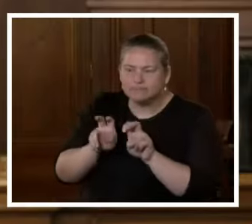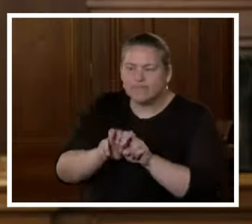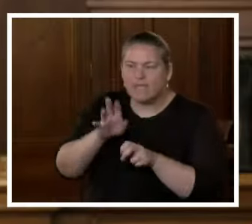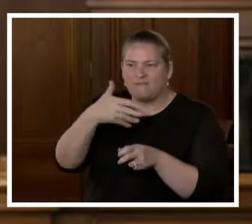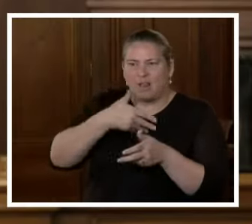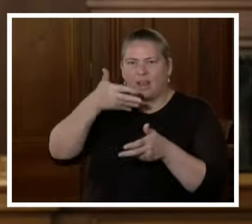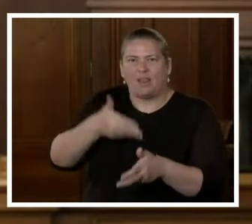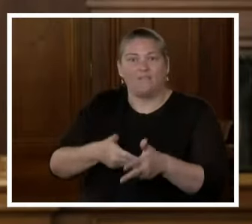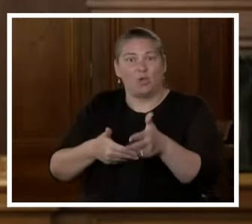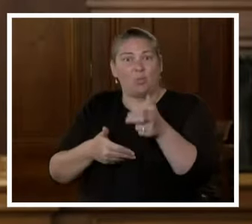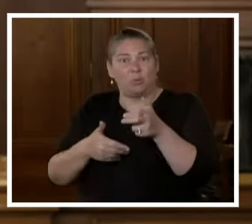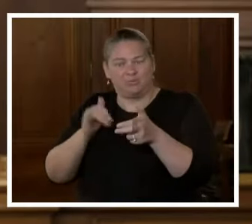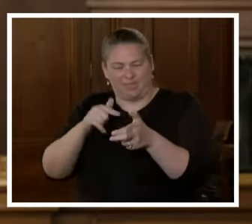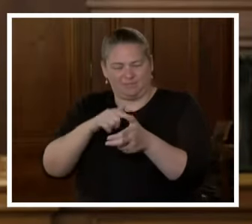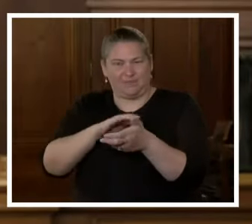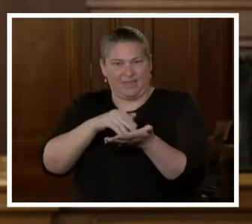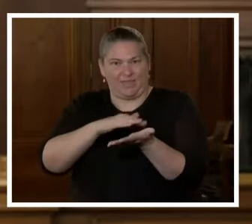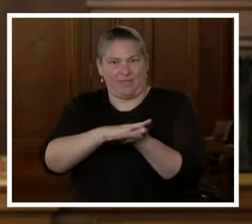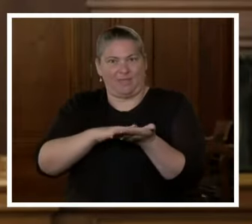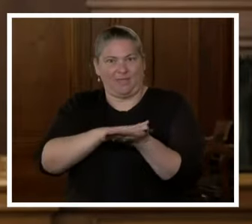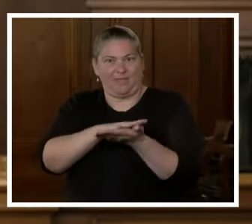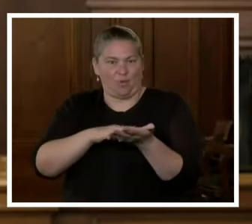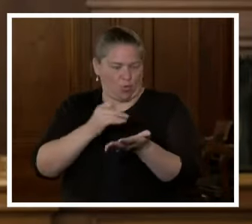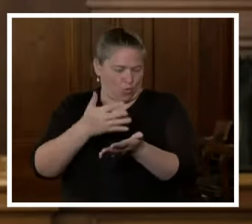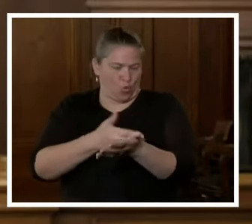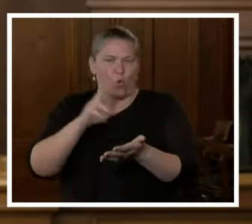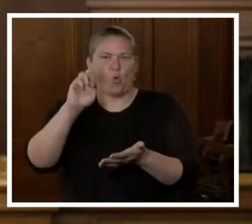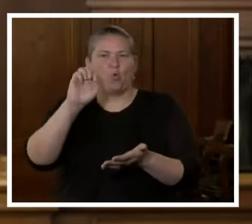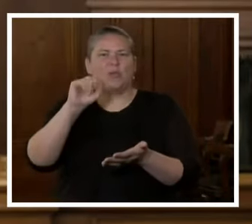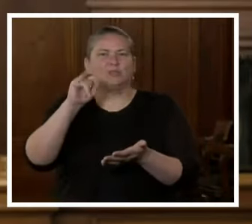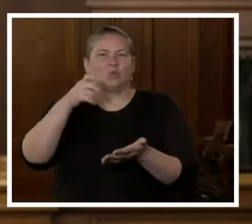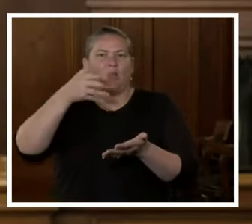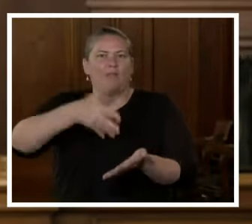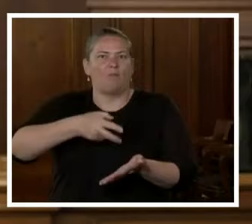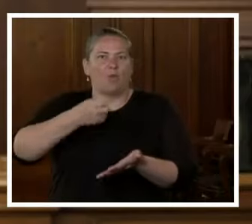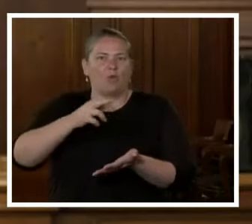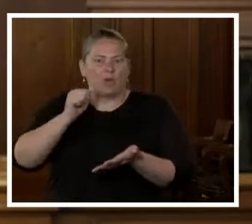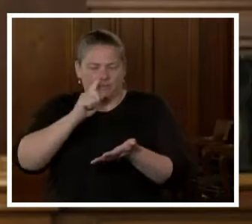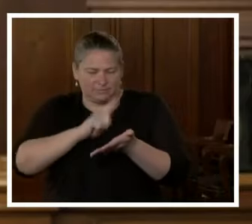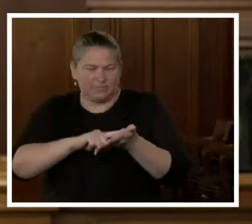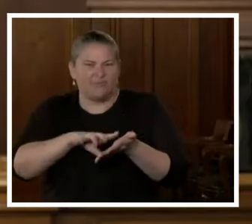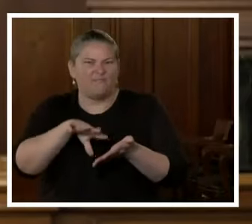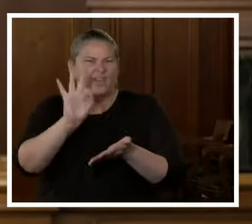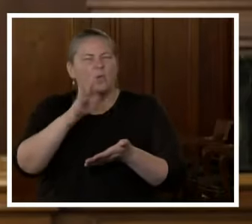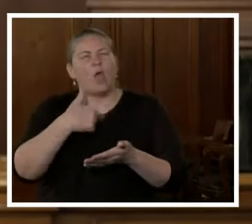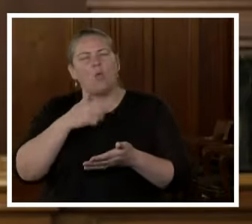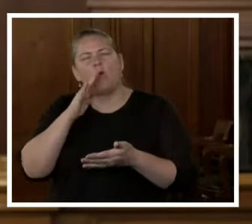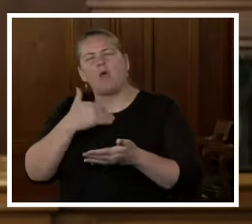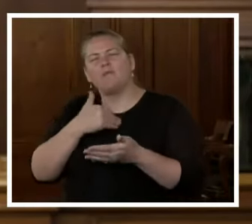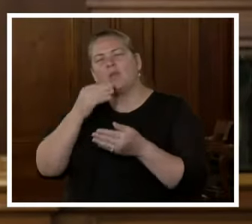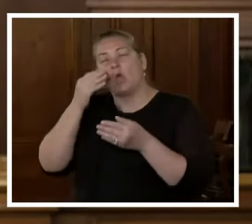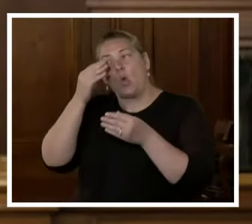THE VISUAL AND THE ANECDOTAL EVIDENCE TO THE PHYSICAL EVIDENCE AND THE SCENE.